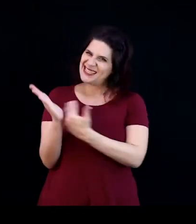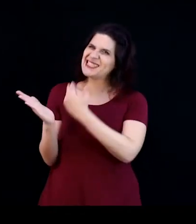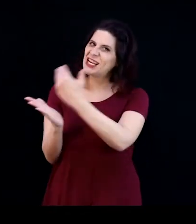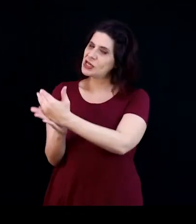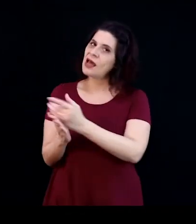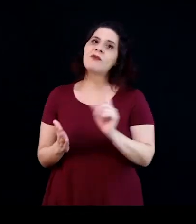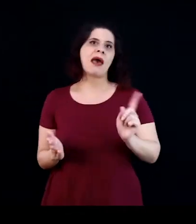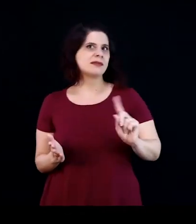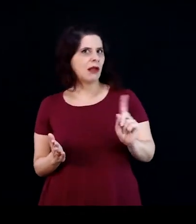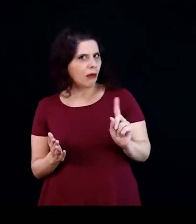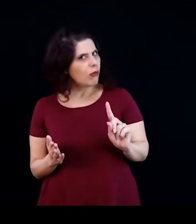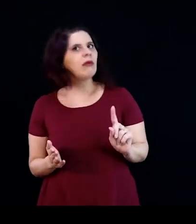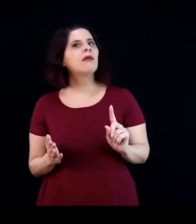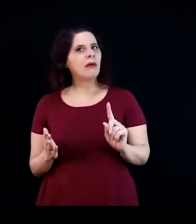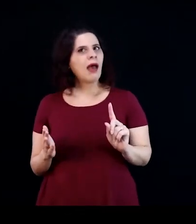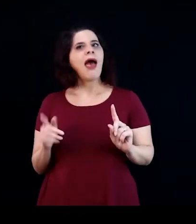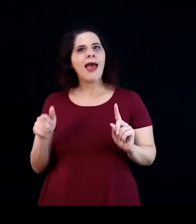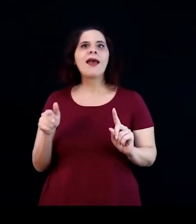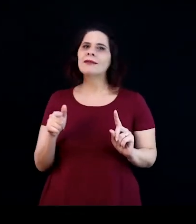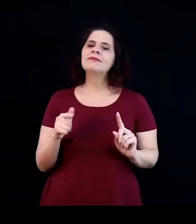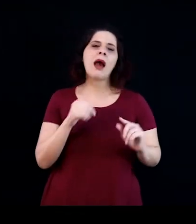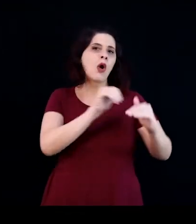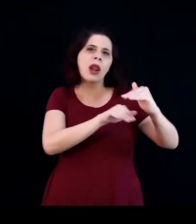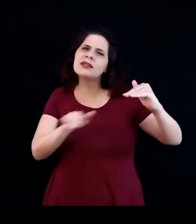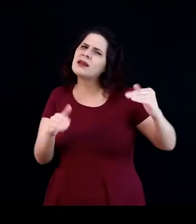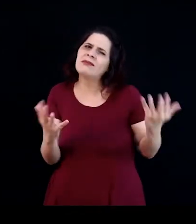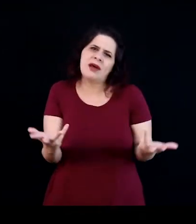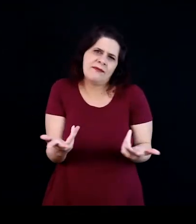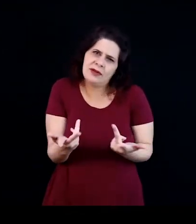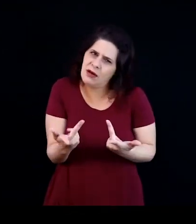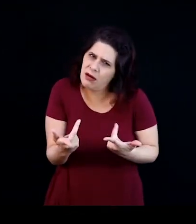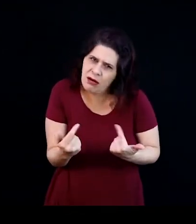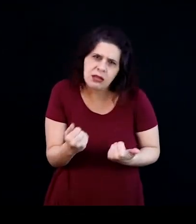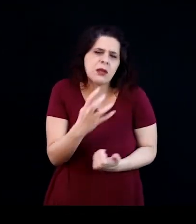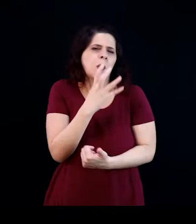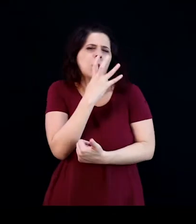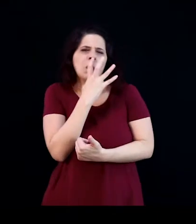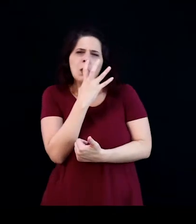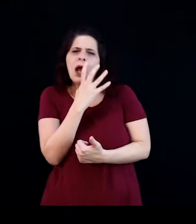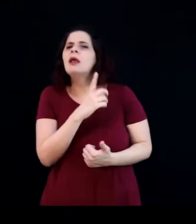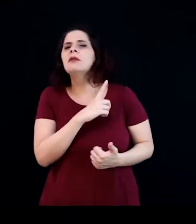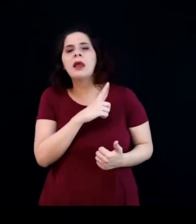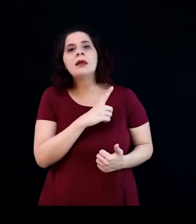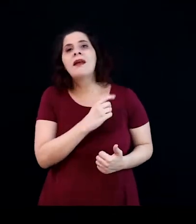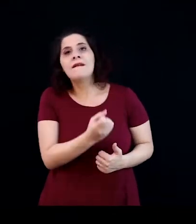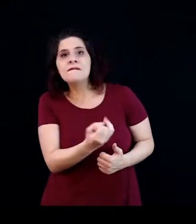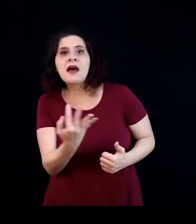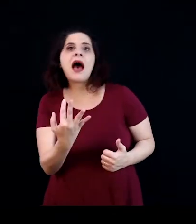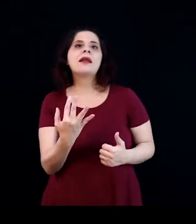That sounds too much, but it’s not too much to say… It’s a fantastic collection that contains works by,